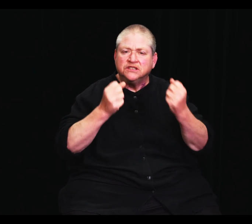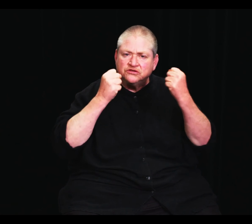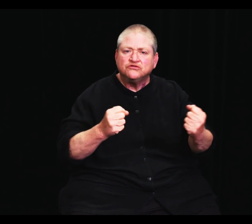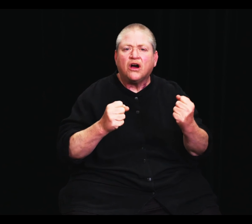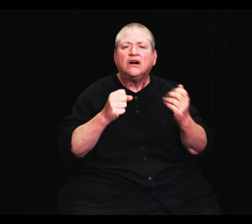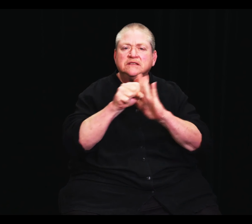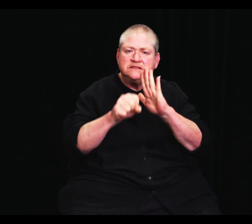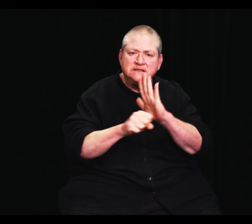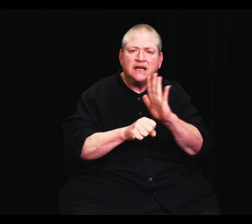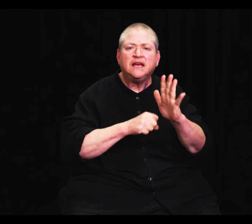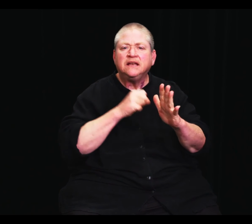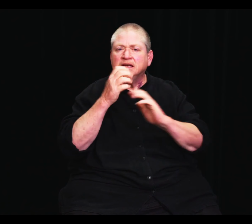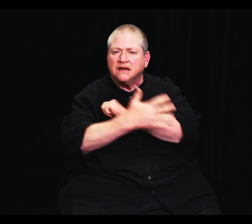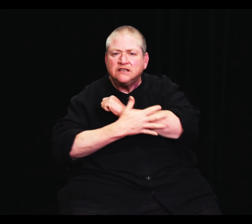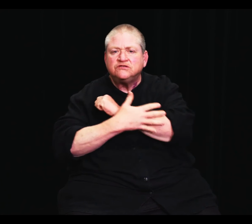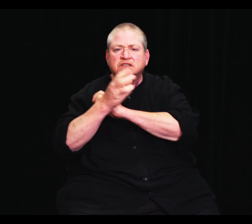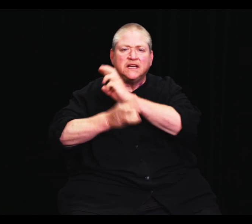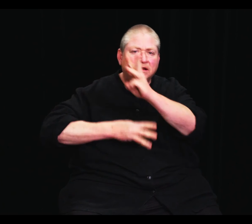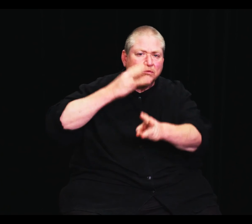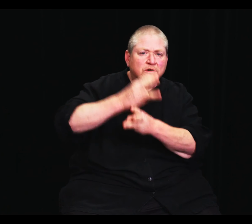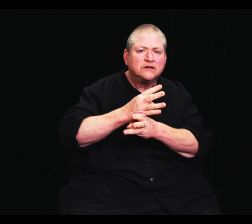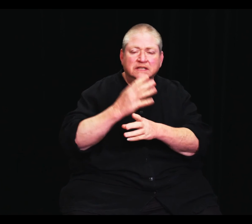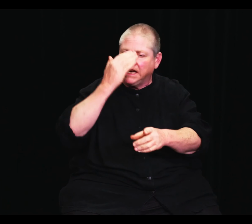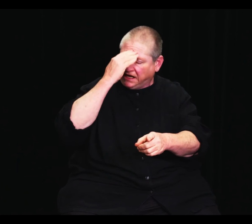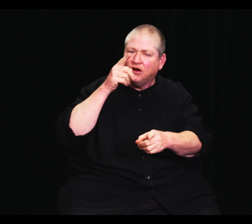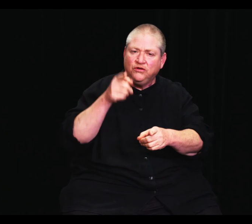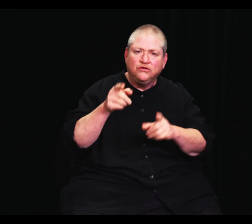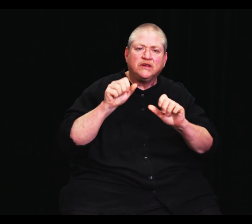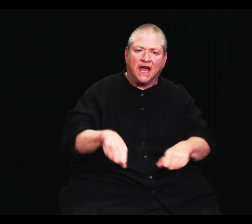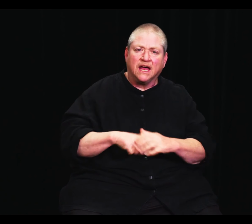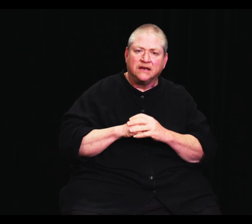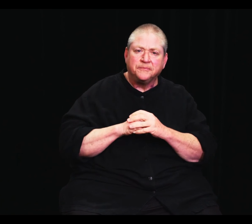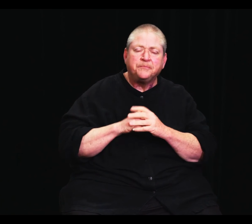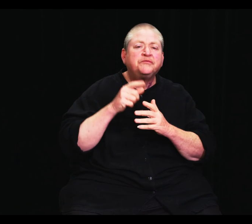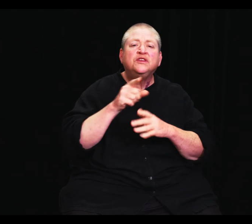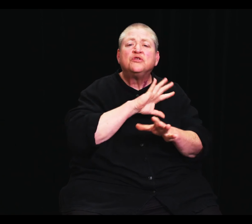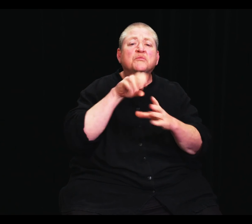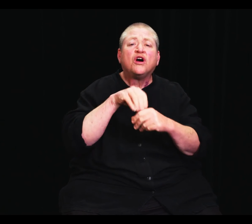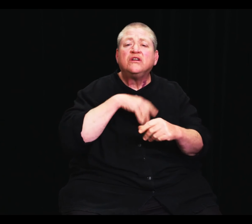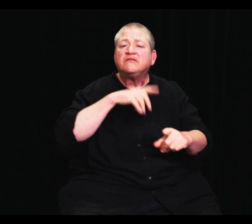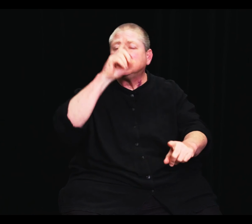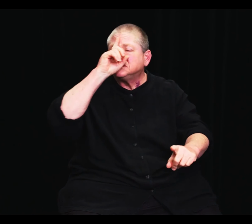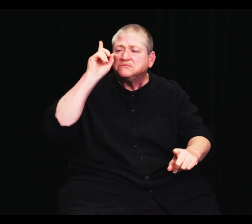we need your innovation, your brilliance, and your commitment to building a stronger state, country, and world